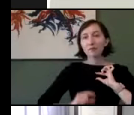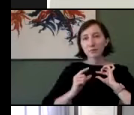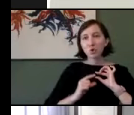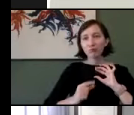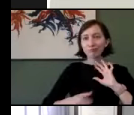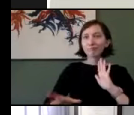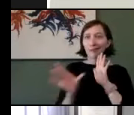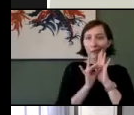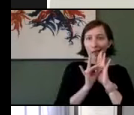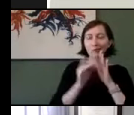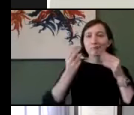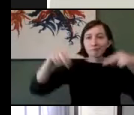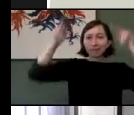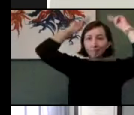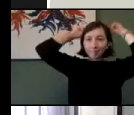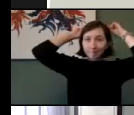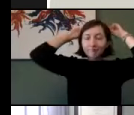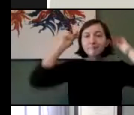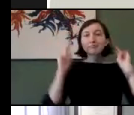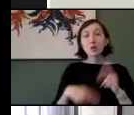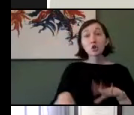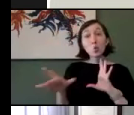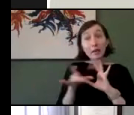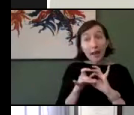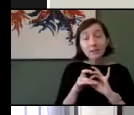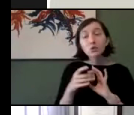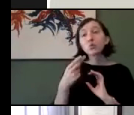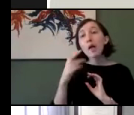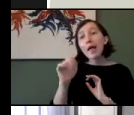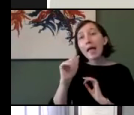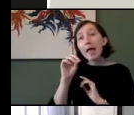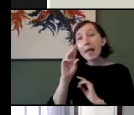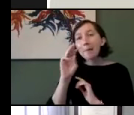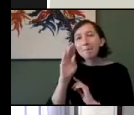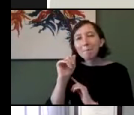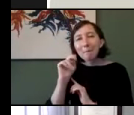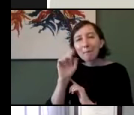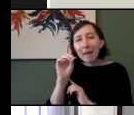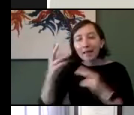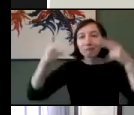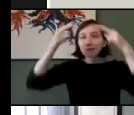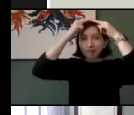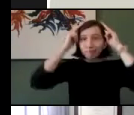there's a picture here that shows that— or a bandanna where buttons are sewn onto the head band.